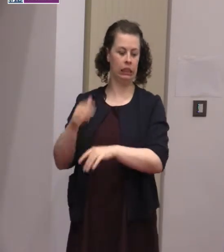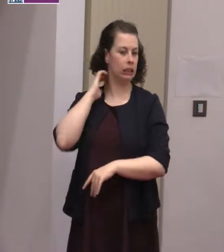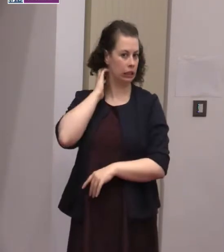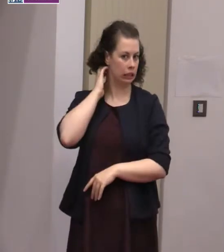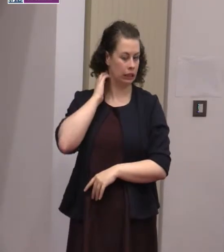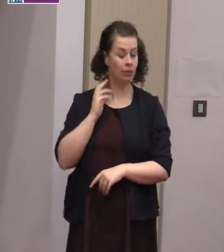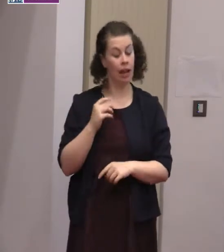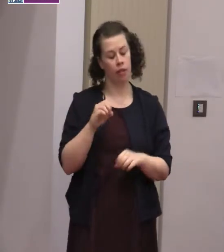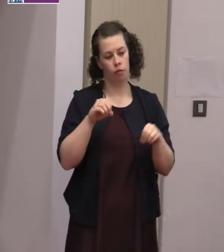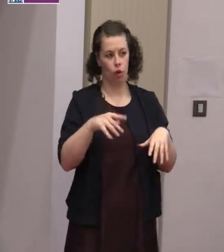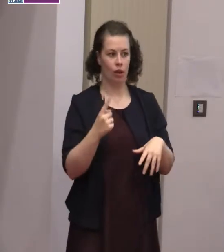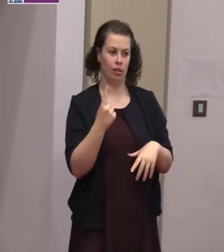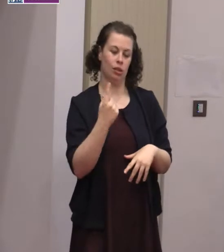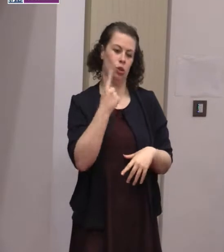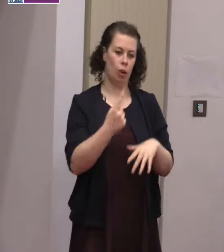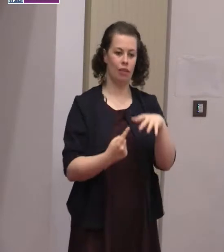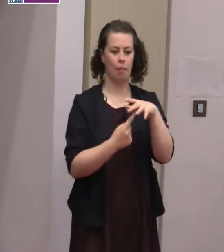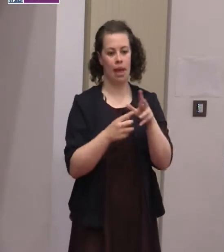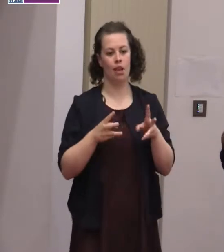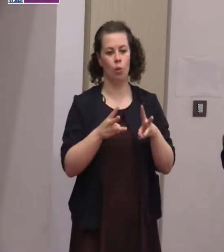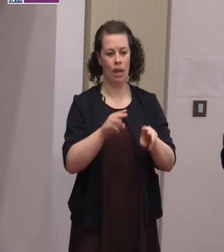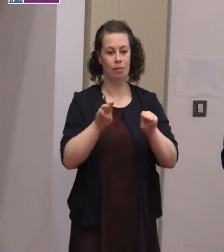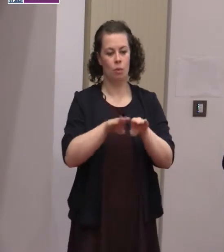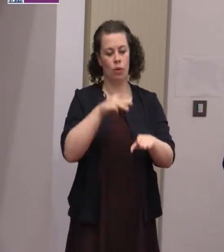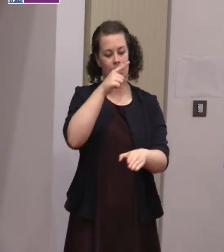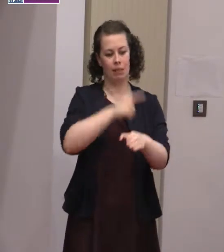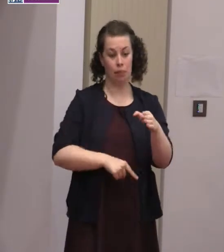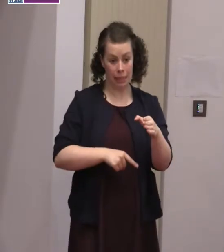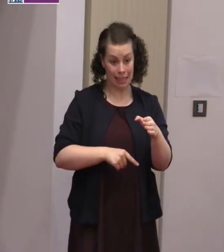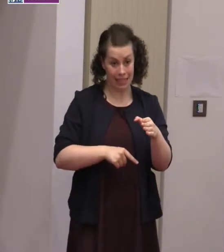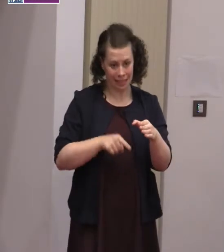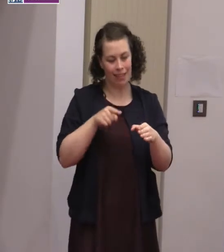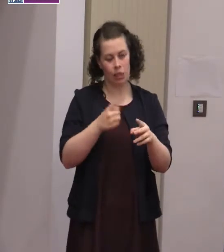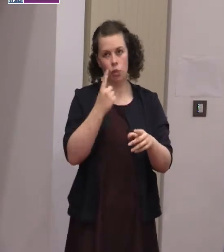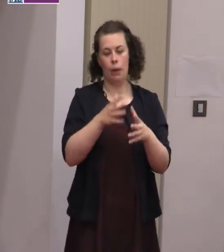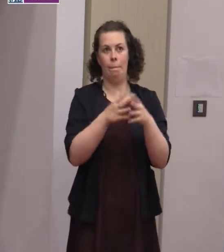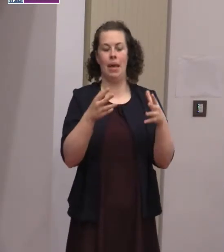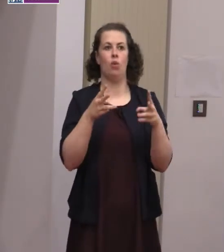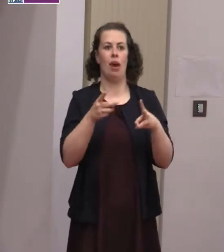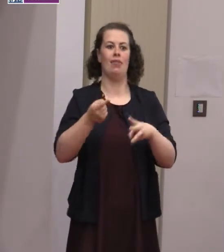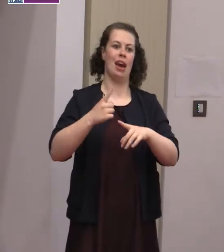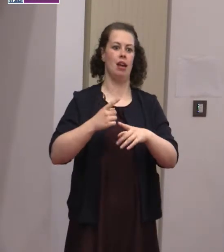This is one of the ways that peoples with disabilities are denied their rights to family